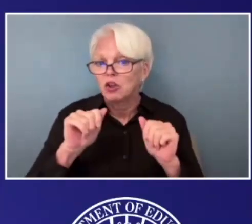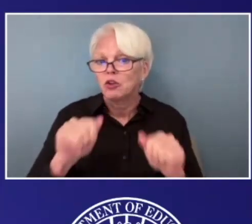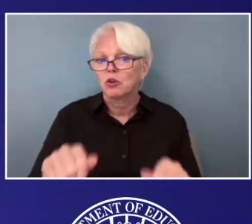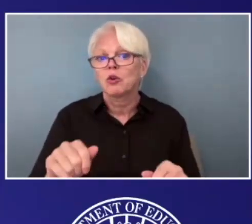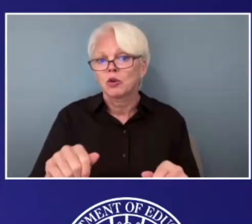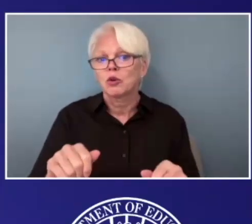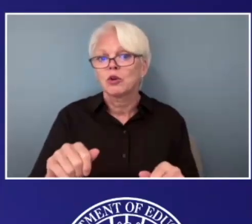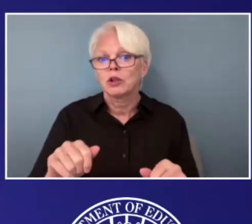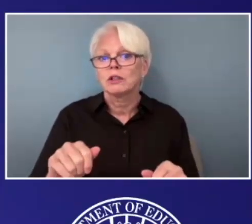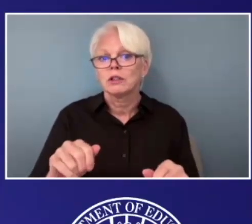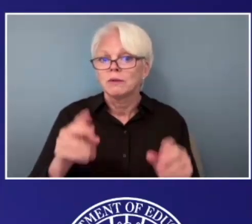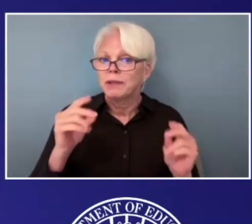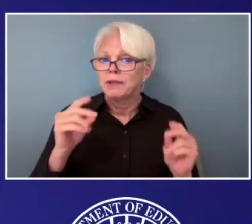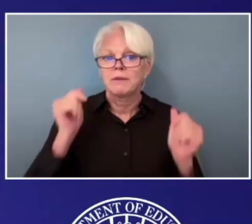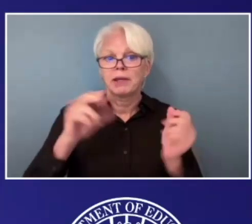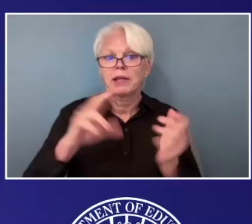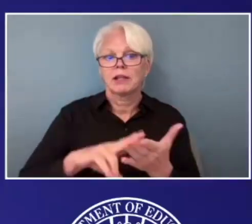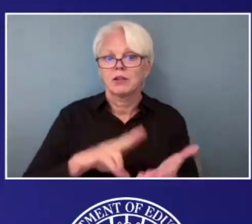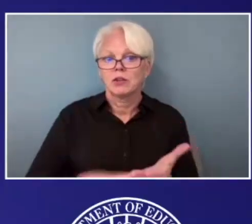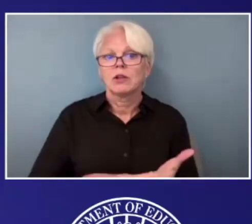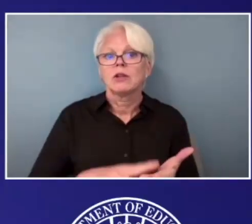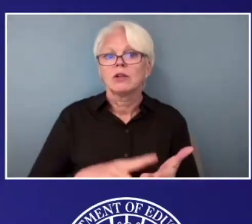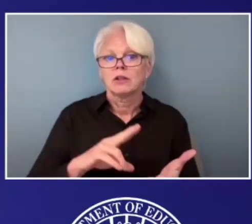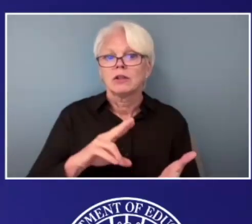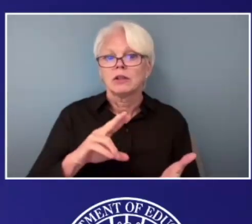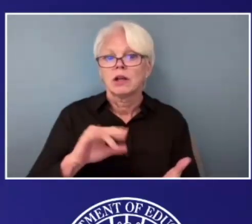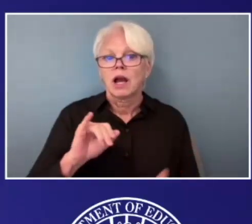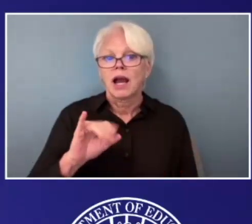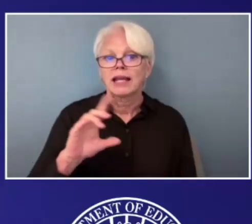immediately enrolled into IDR or IBR to